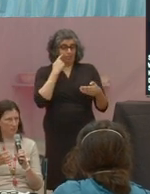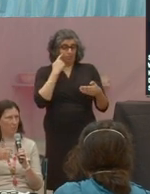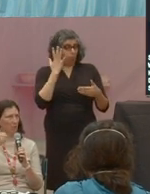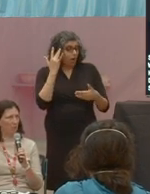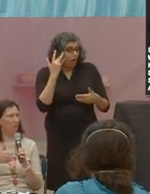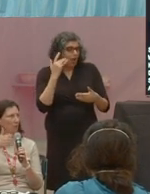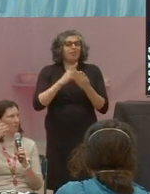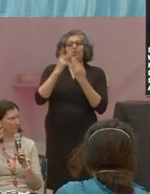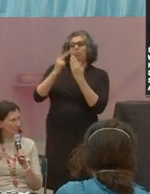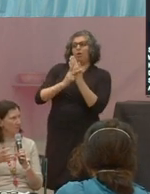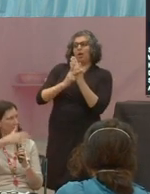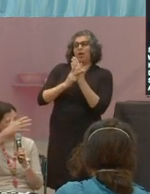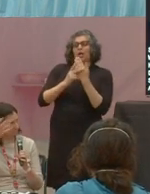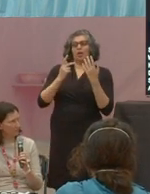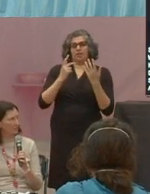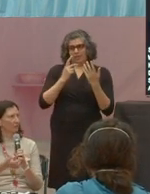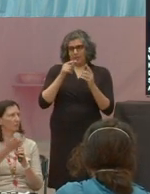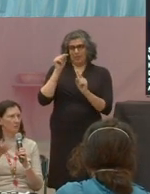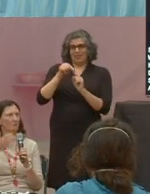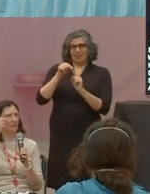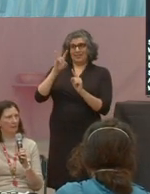this is a program or diverse, it's a diversity of voices. And